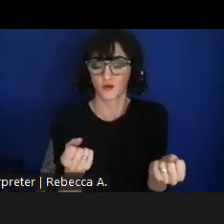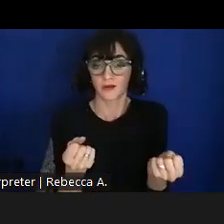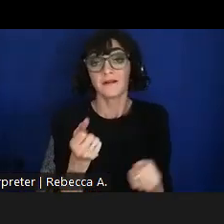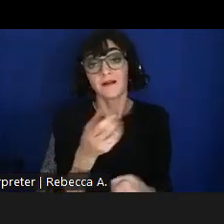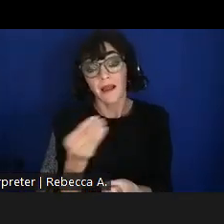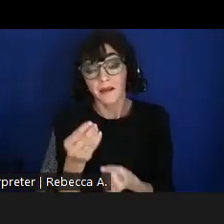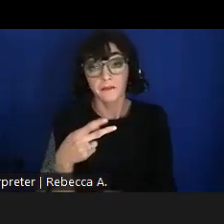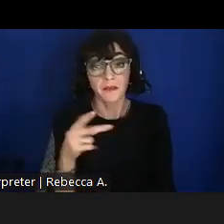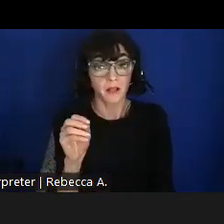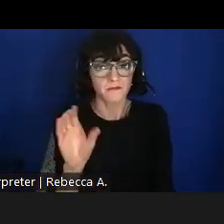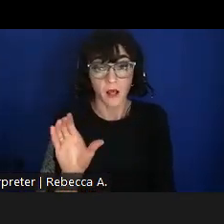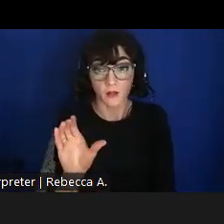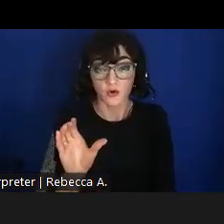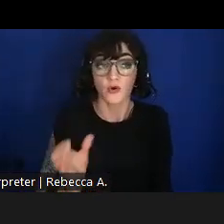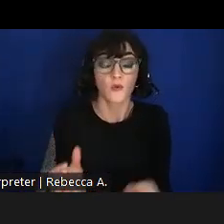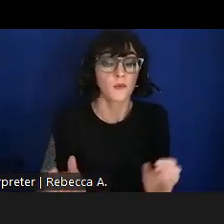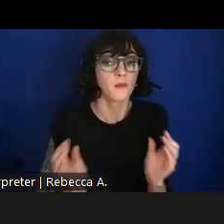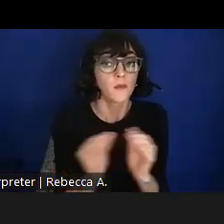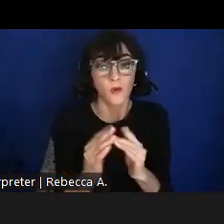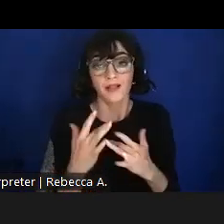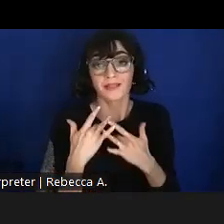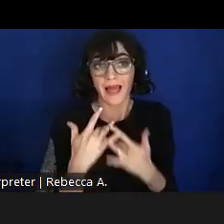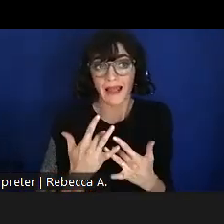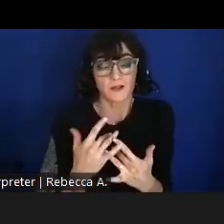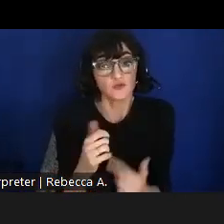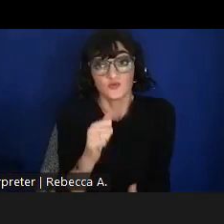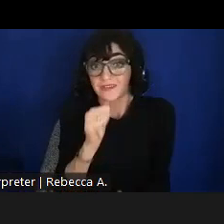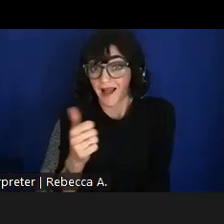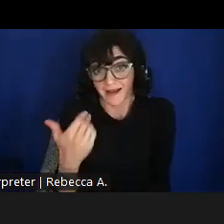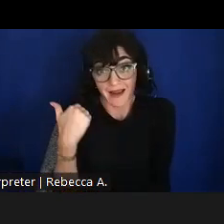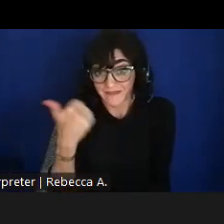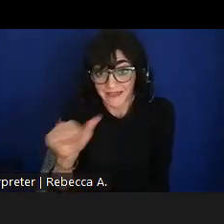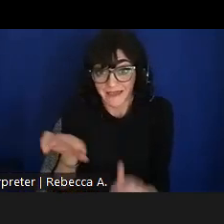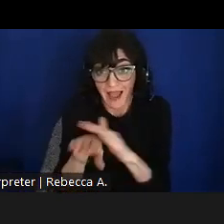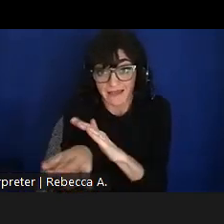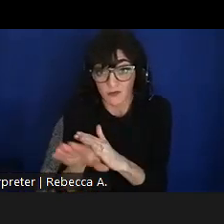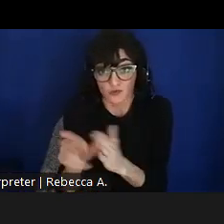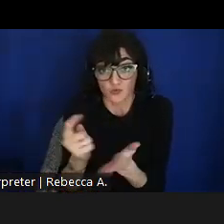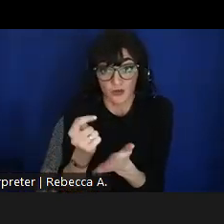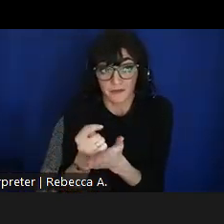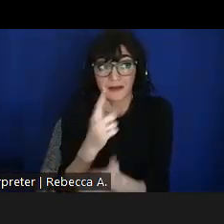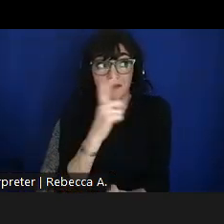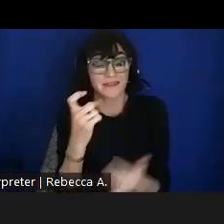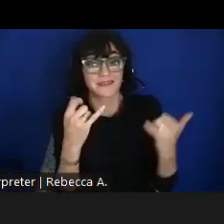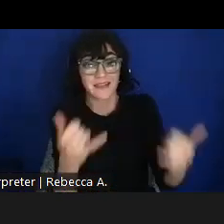to even have access to treatment because they now have been charged with a felony and are